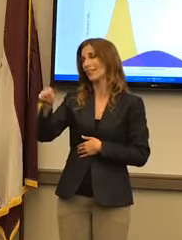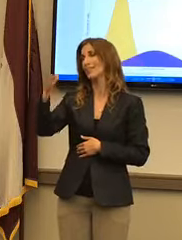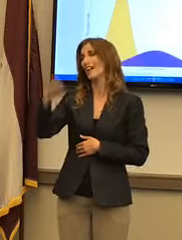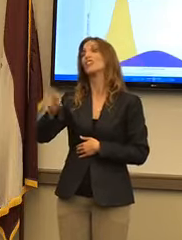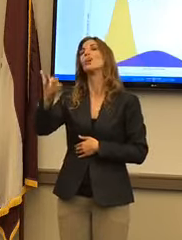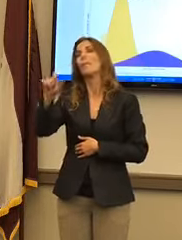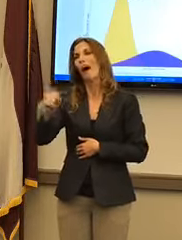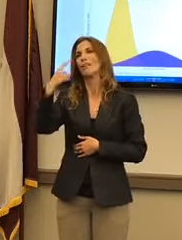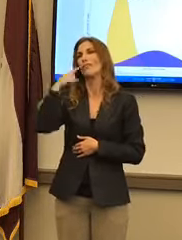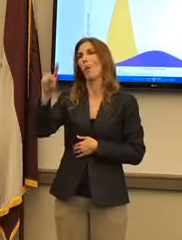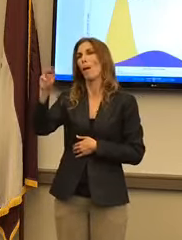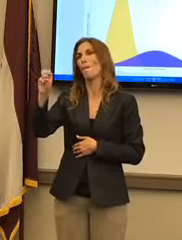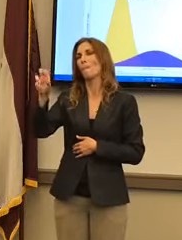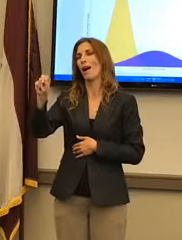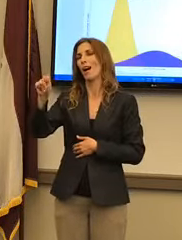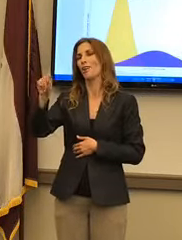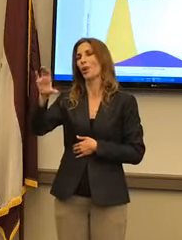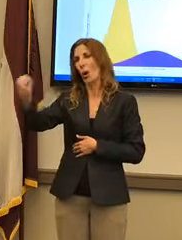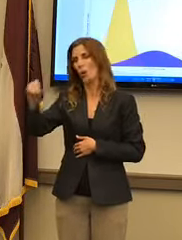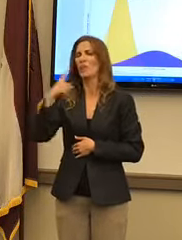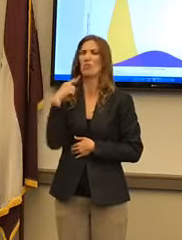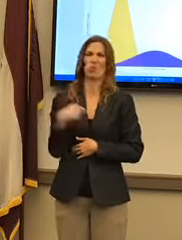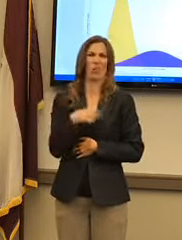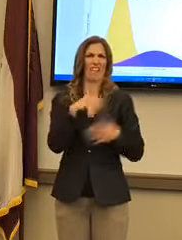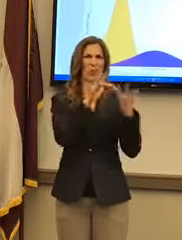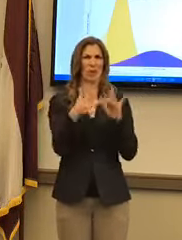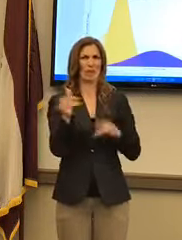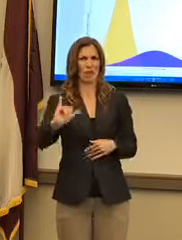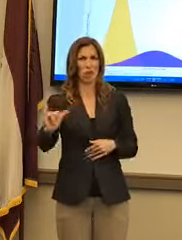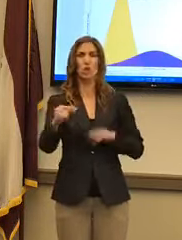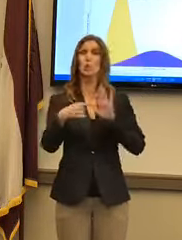and we will have this on our hub as well and it's been a week or so since